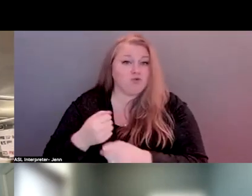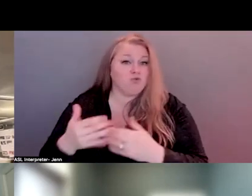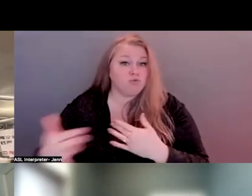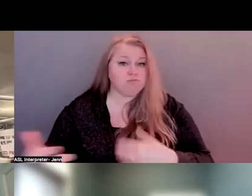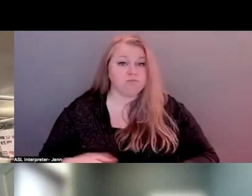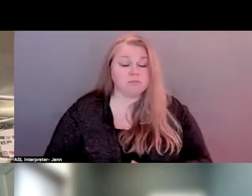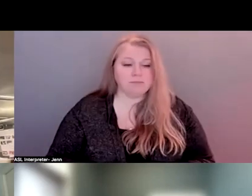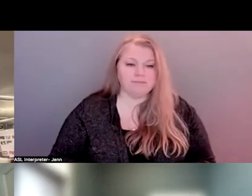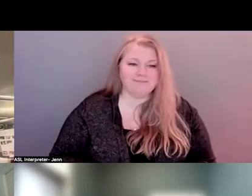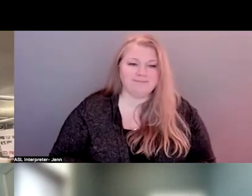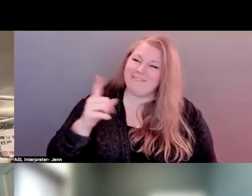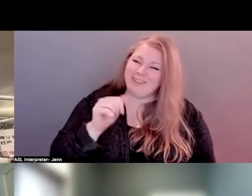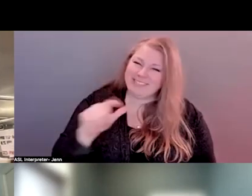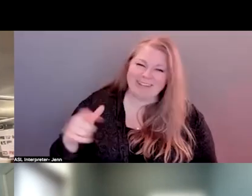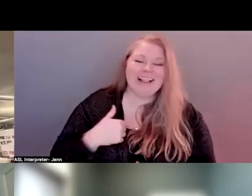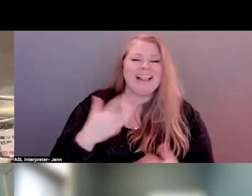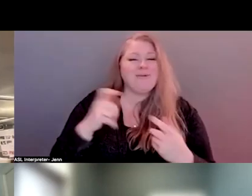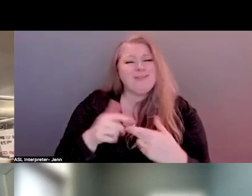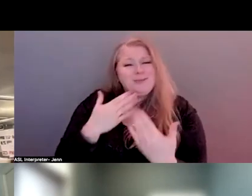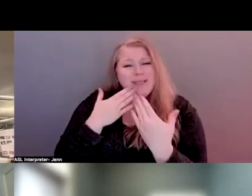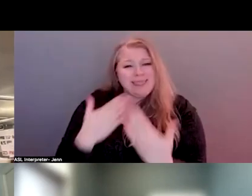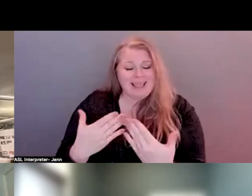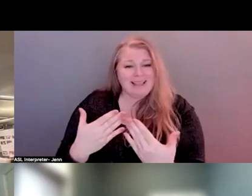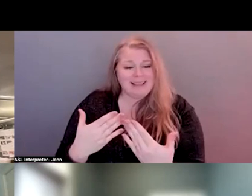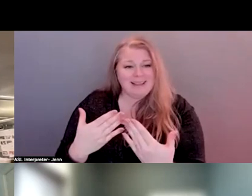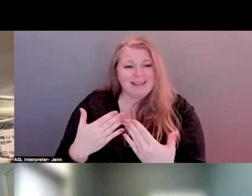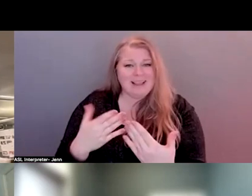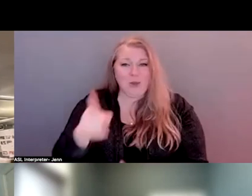First of all, I would like to thank you for inviting me.